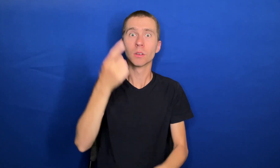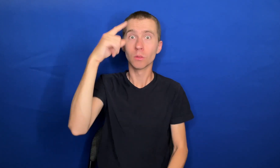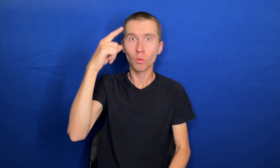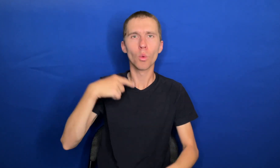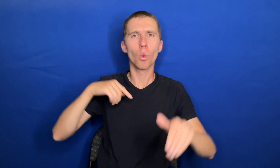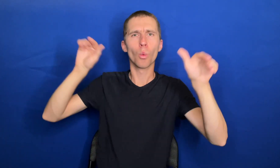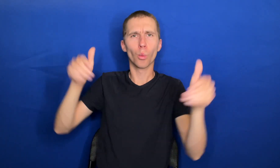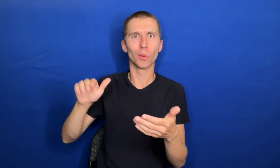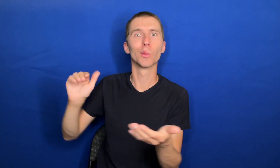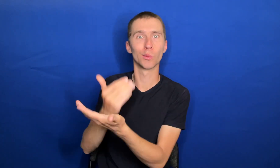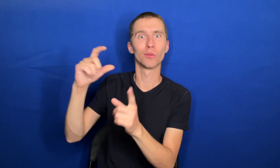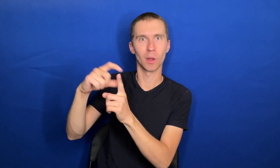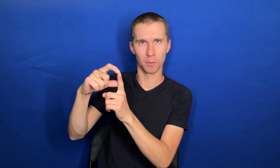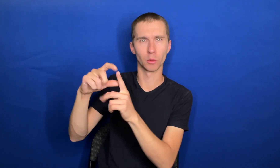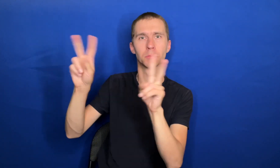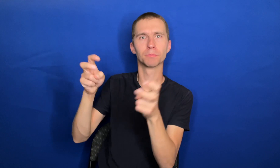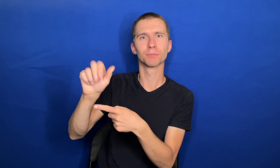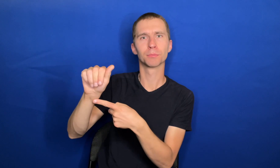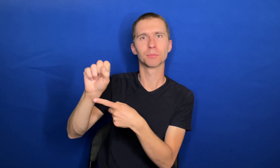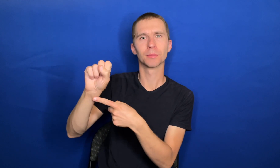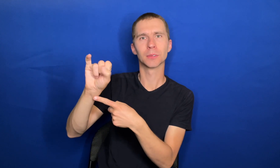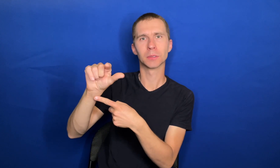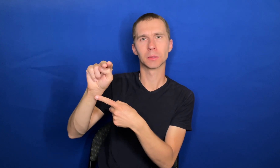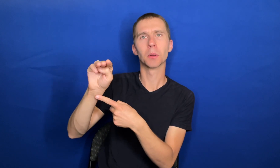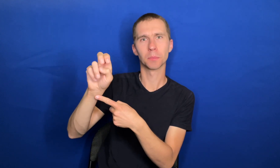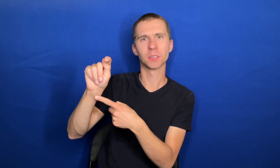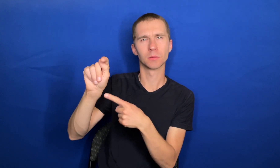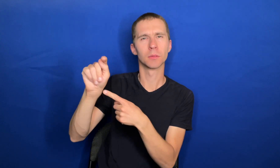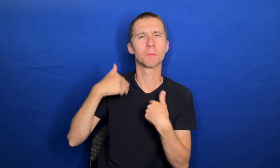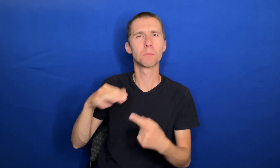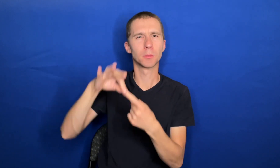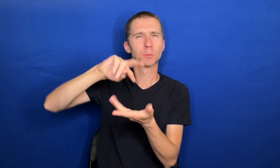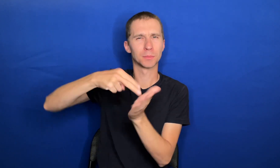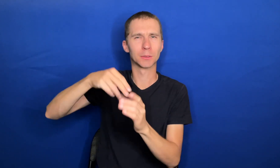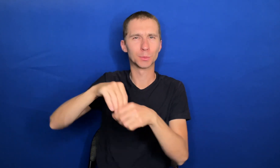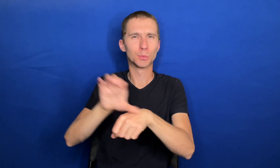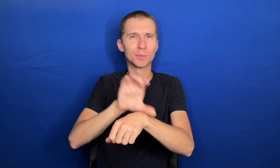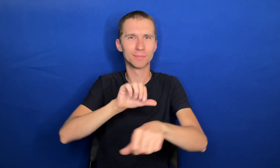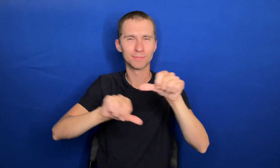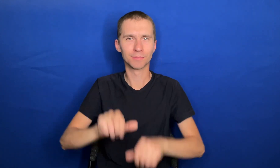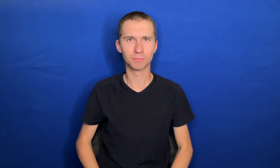In this example, I used chaining in order to introduce a new vocabulary word: "assignment". This word has a special meaning in computer science.